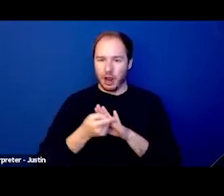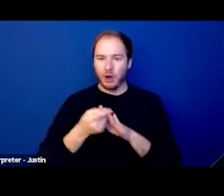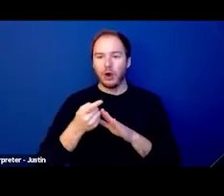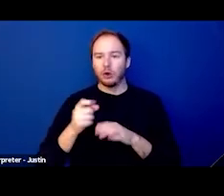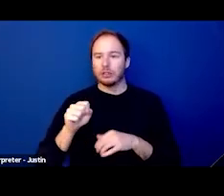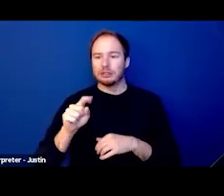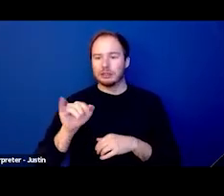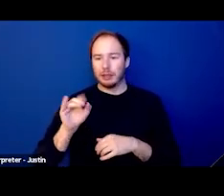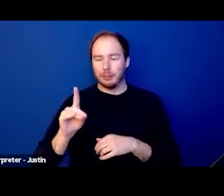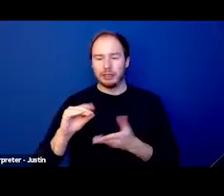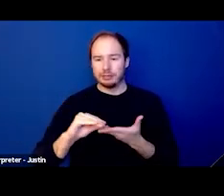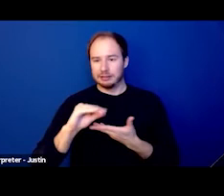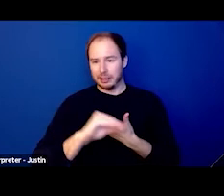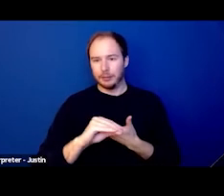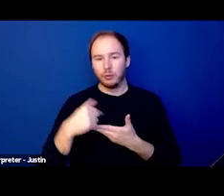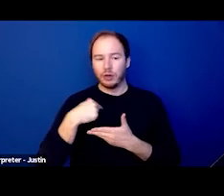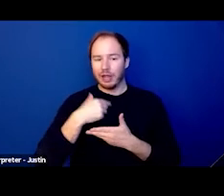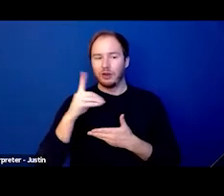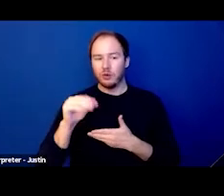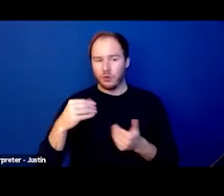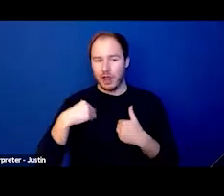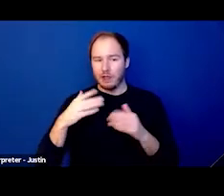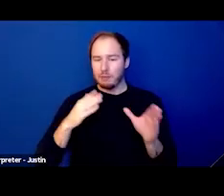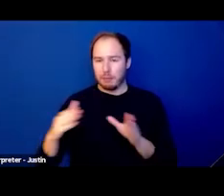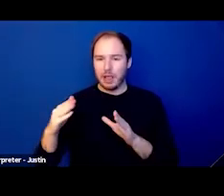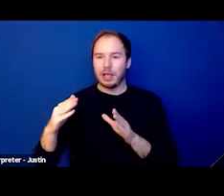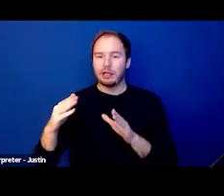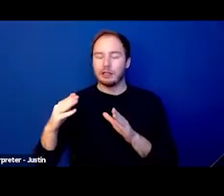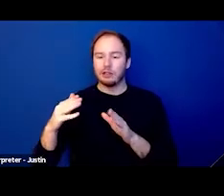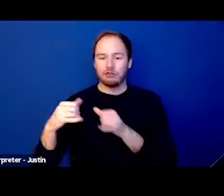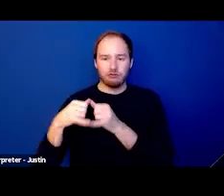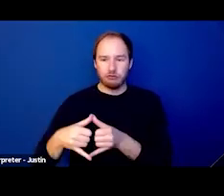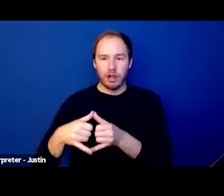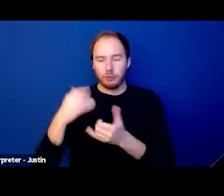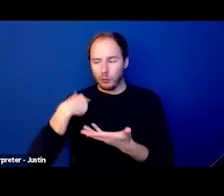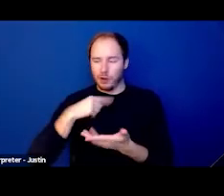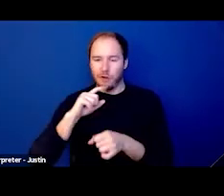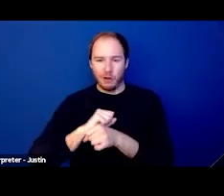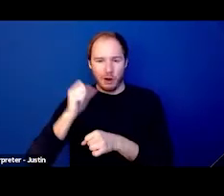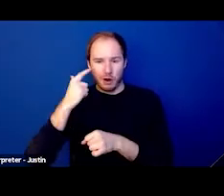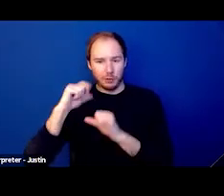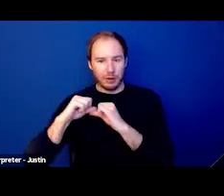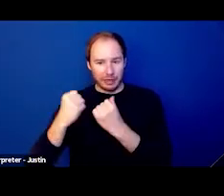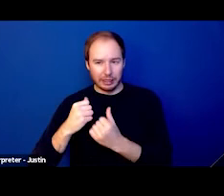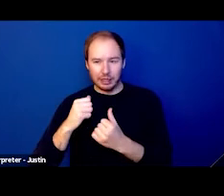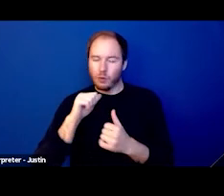We have planning grants and things because we're a government agency. So it doesn't work for everyone, but if you are able to provide a stipend,